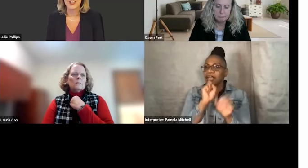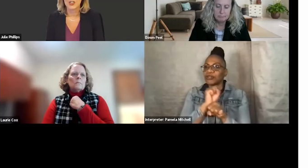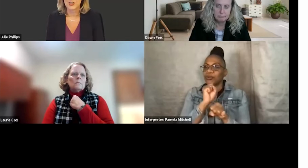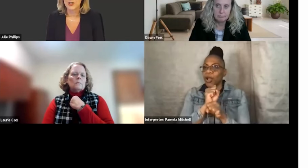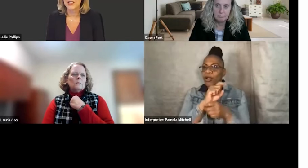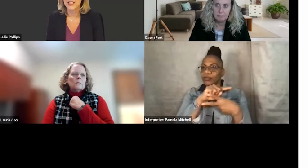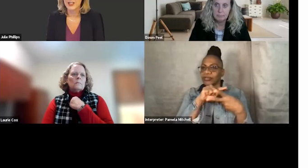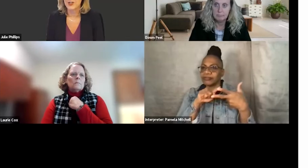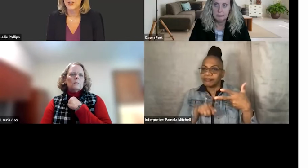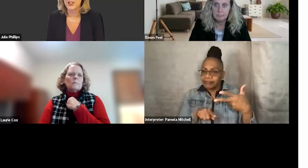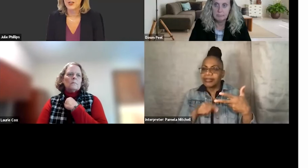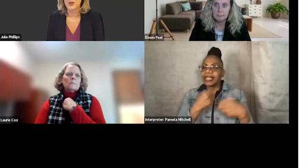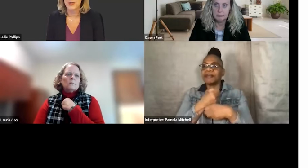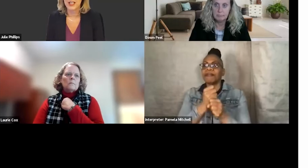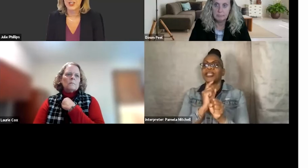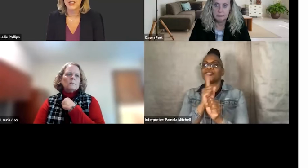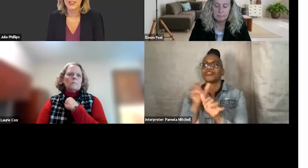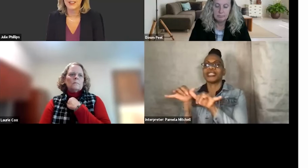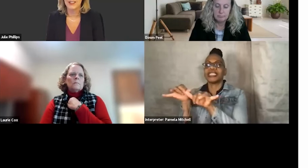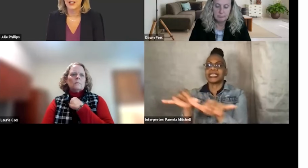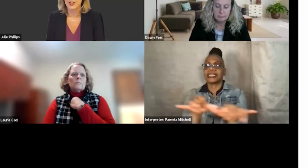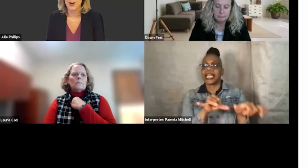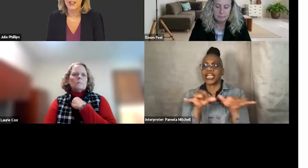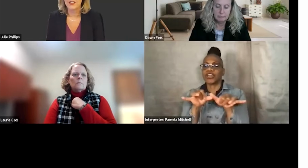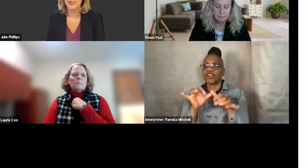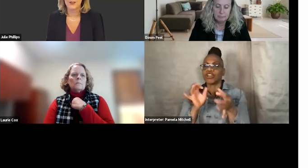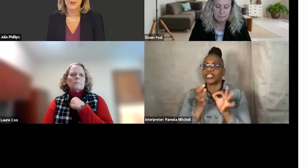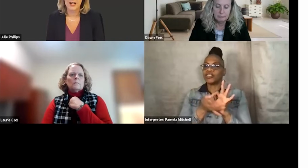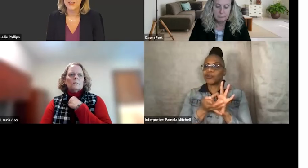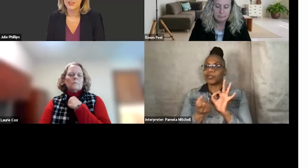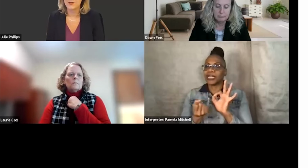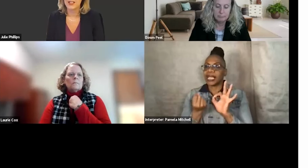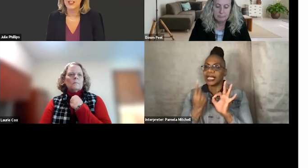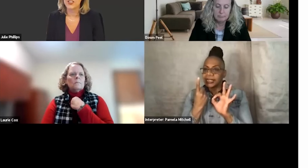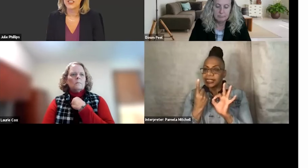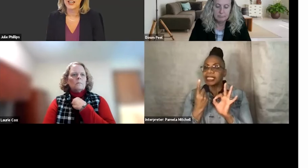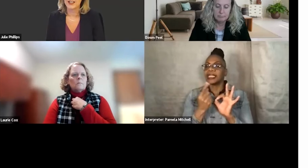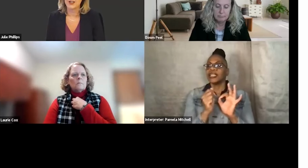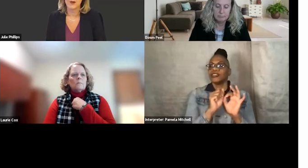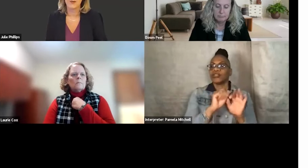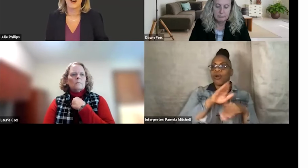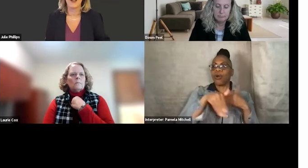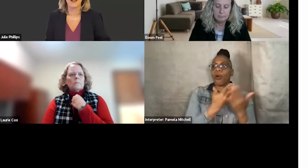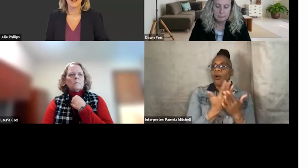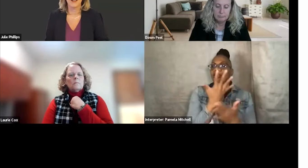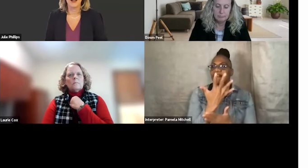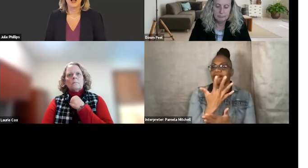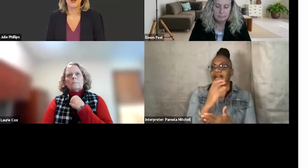and ensure a standard interpretation across the five CCBHCs and CommCare